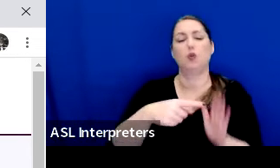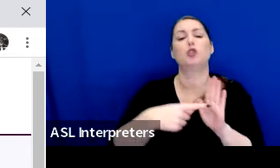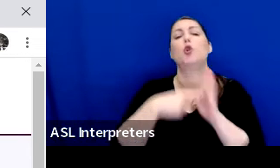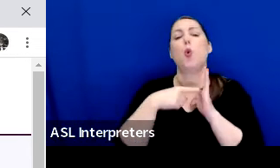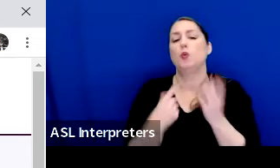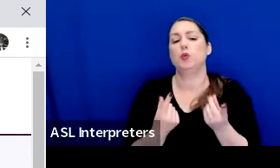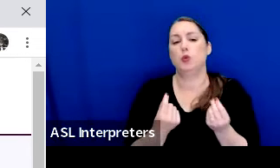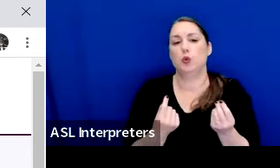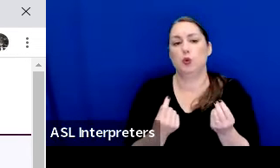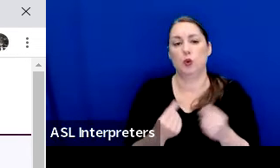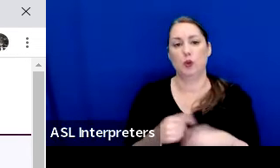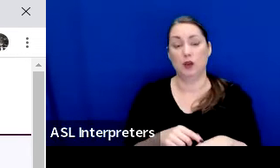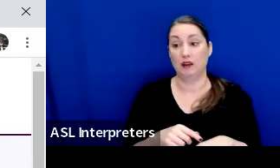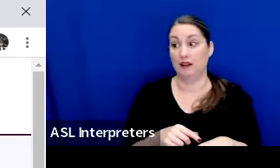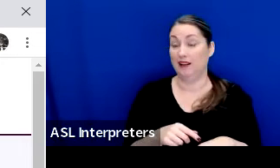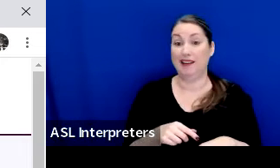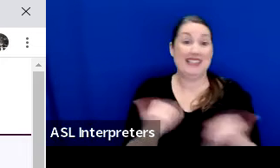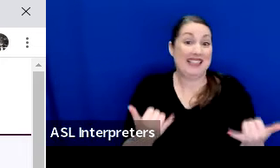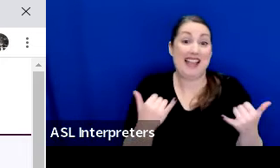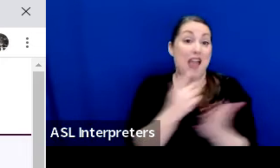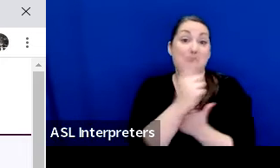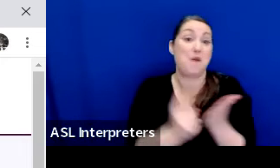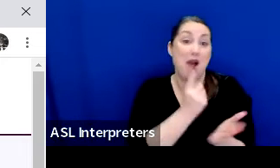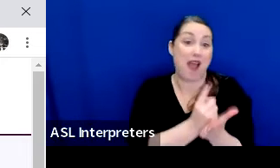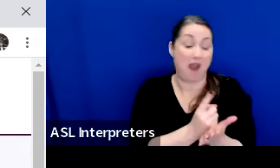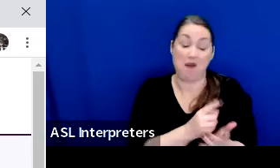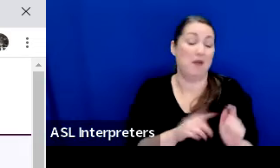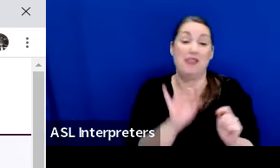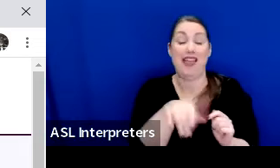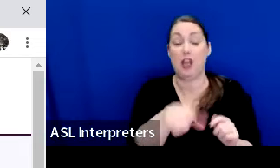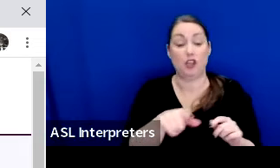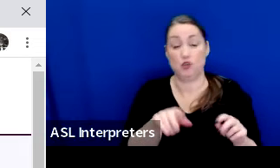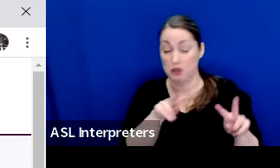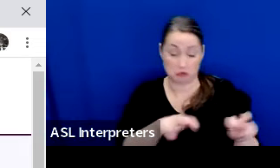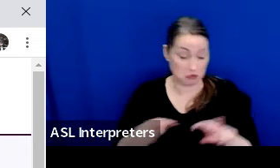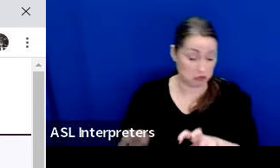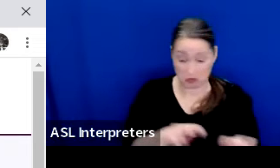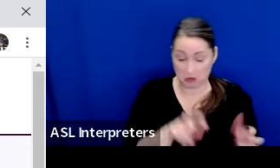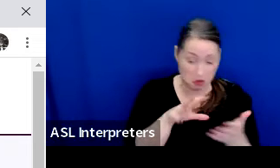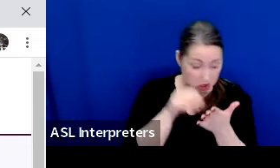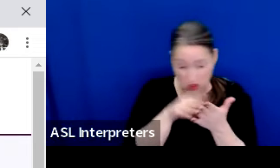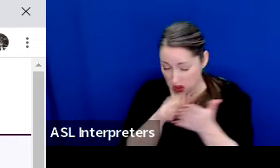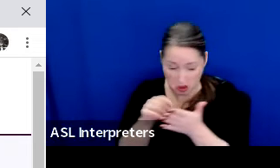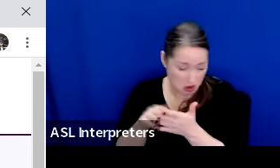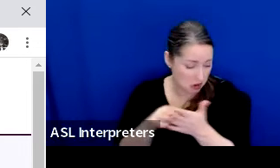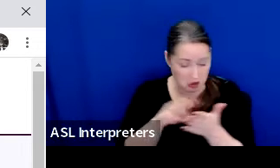I'll have an hour this one, you can spend as much time as you want. Learning all the details. So there's a whole course,